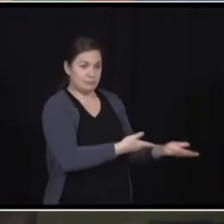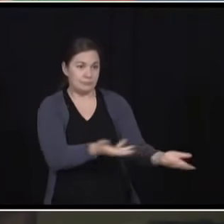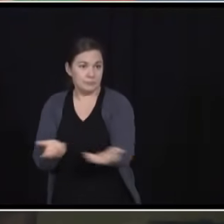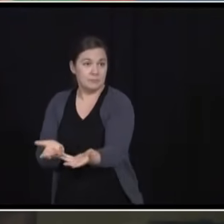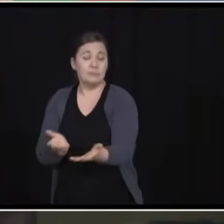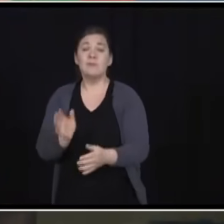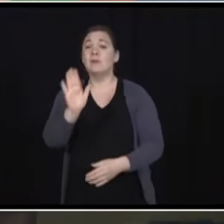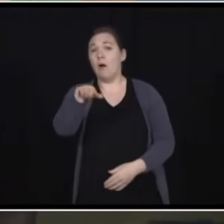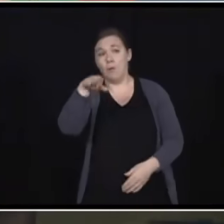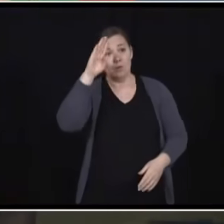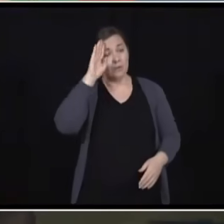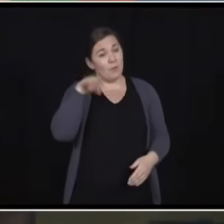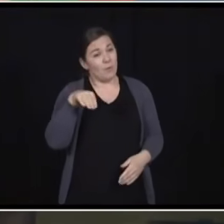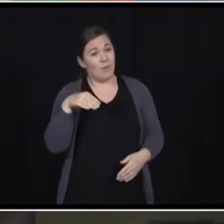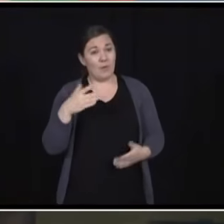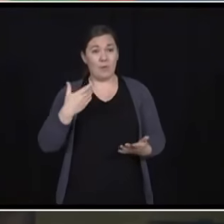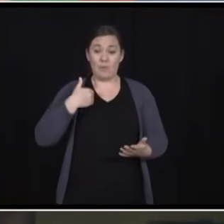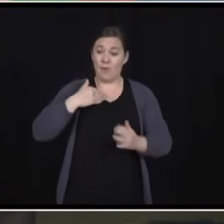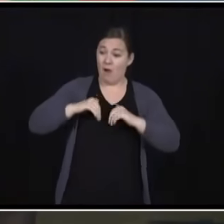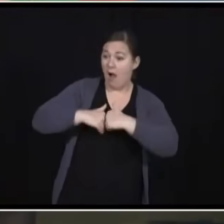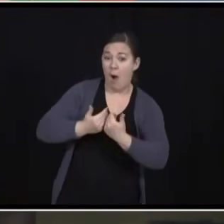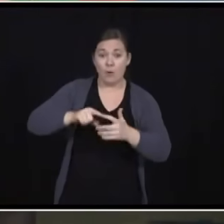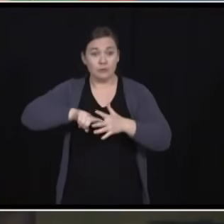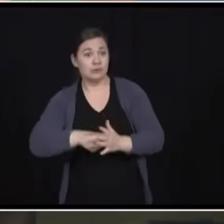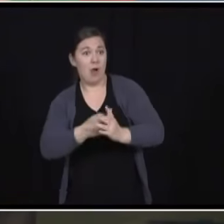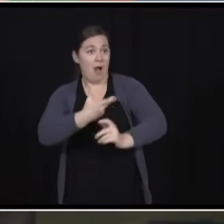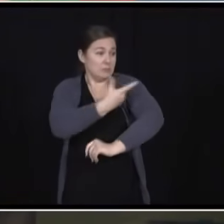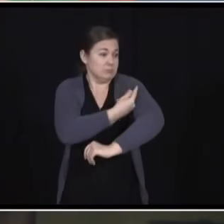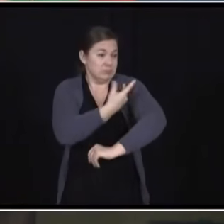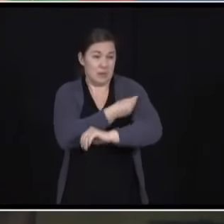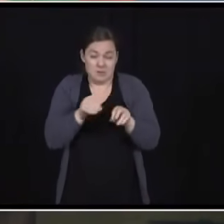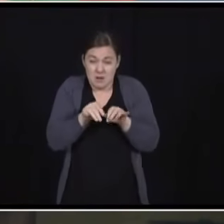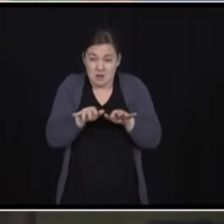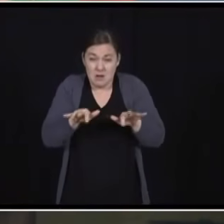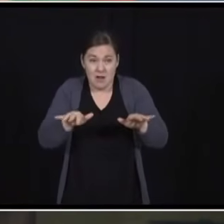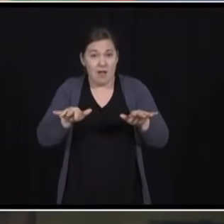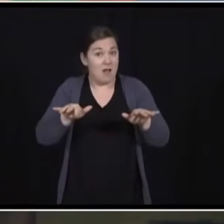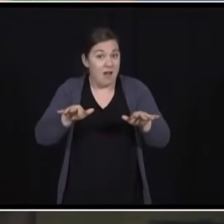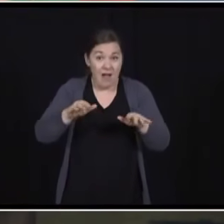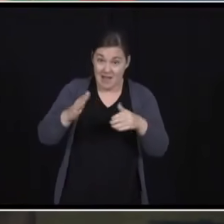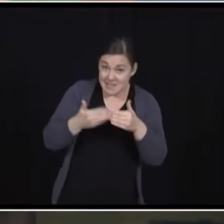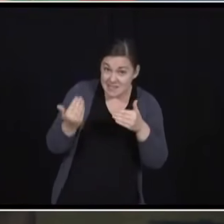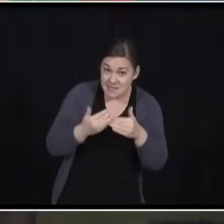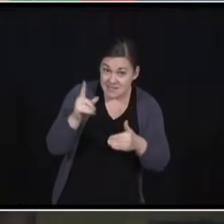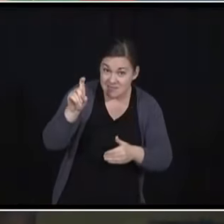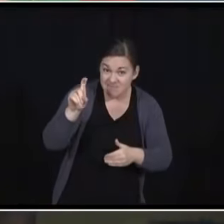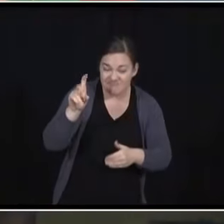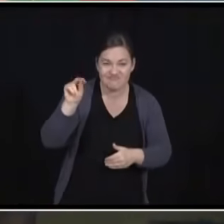And in the meantime, it is up to us to do what it takes to protect our hospitals, our schools,